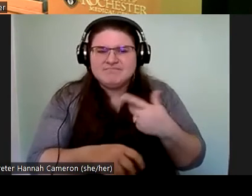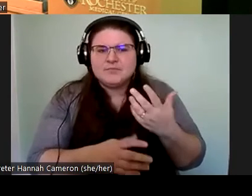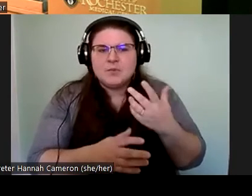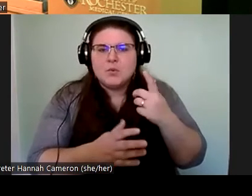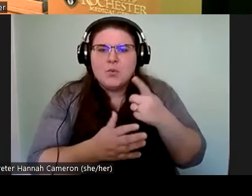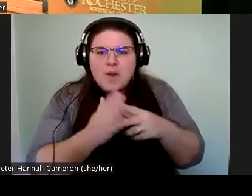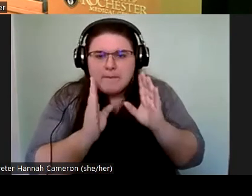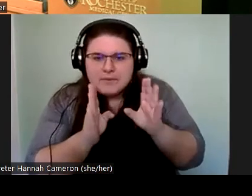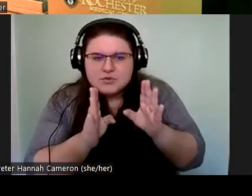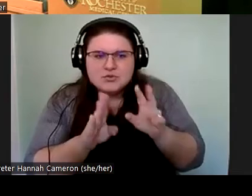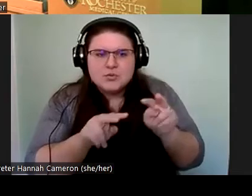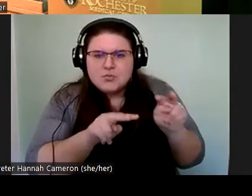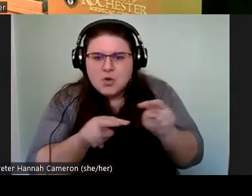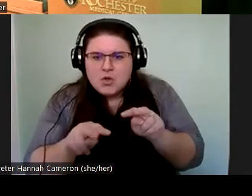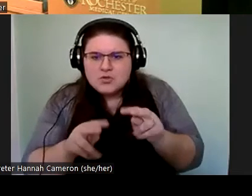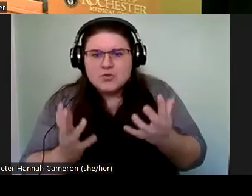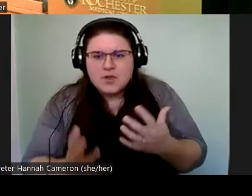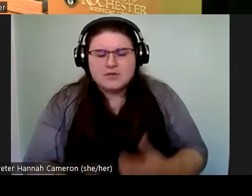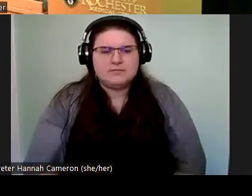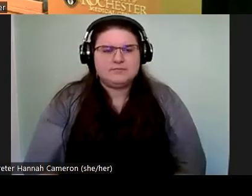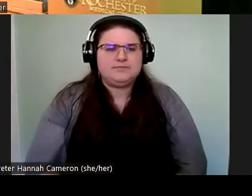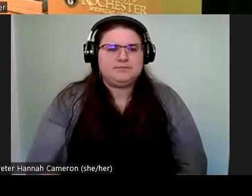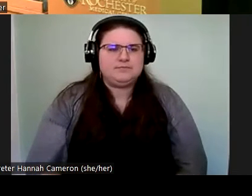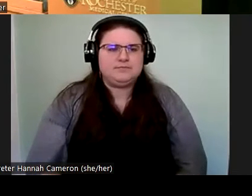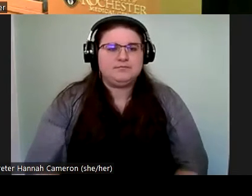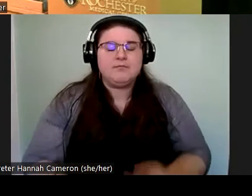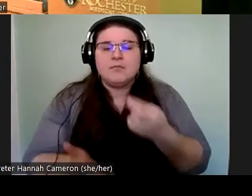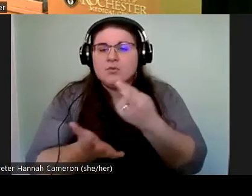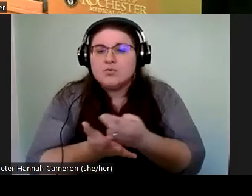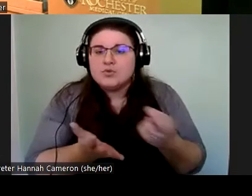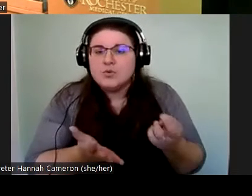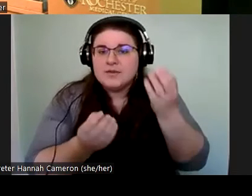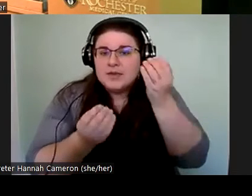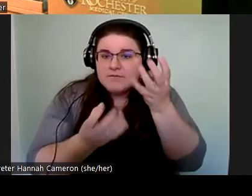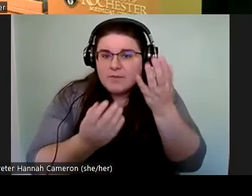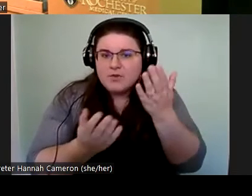you're talking about that giving them resources and information here's a place where you can go